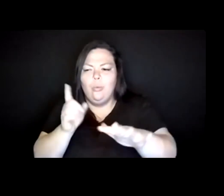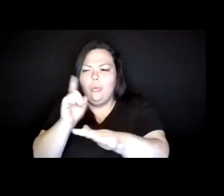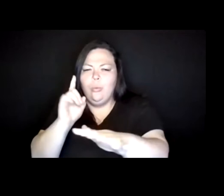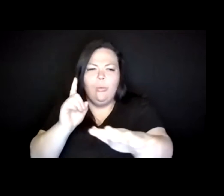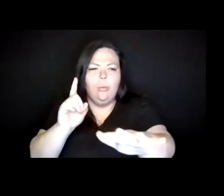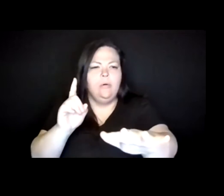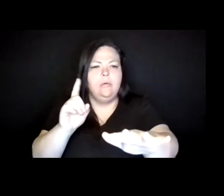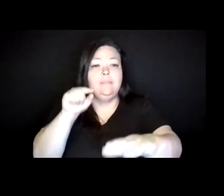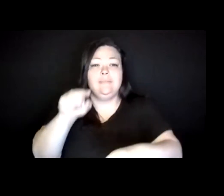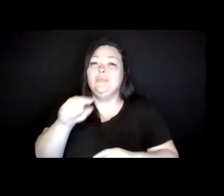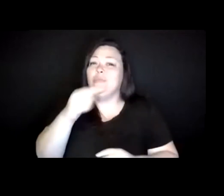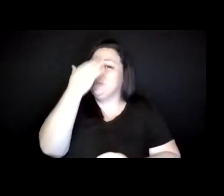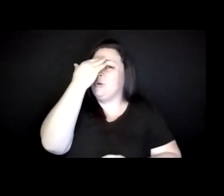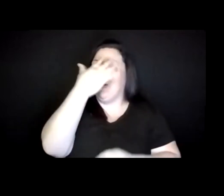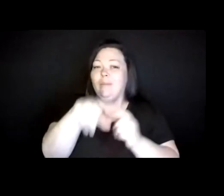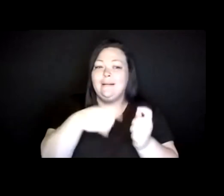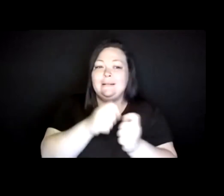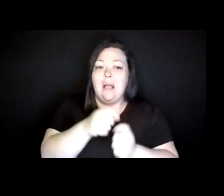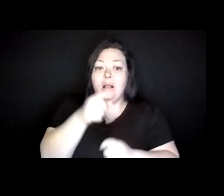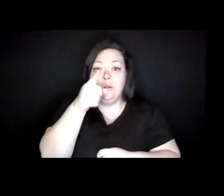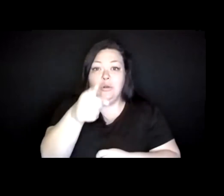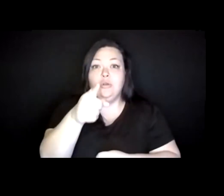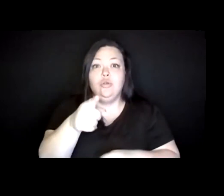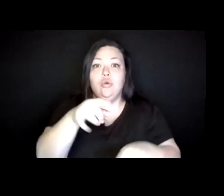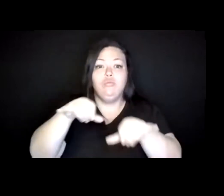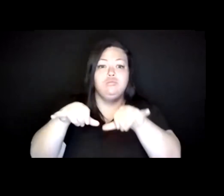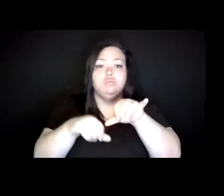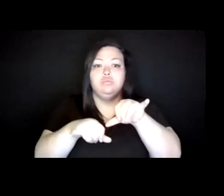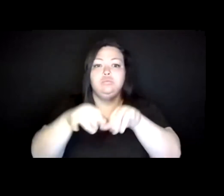You want to know exactly where you will be staying once you land,/